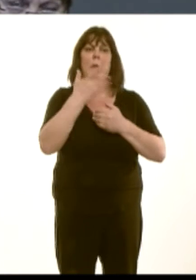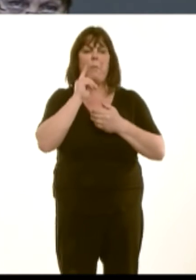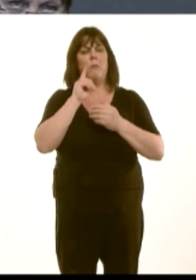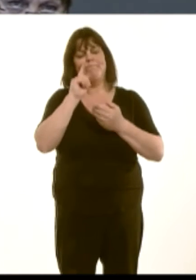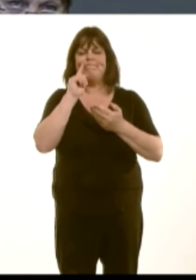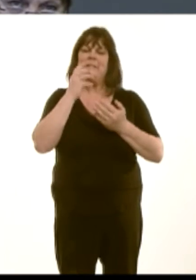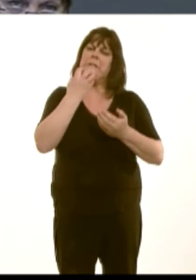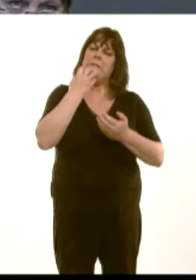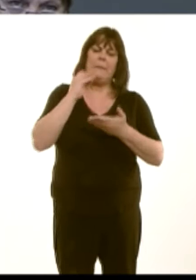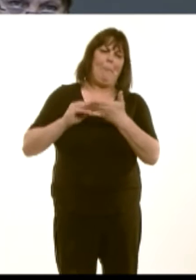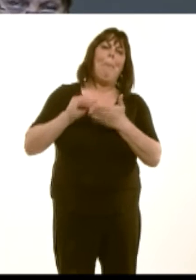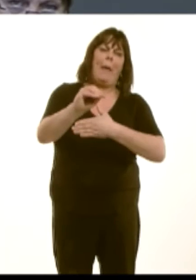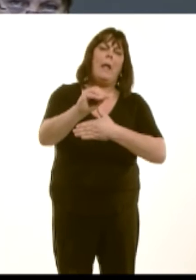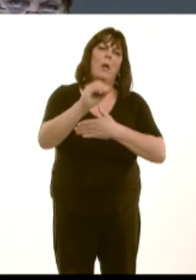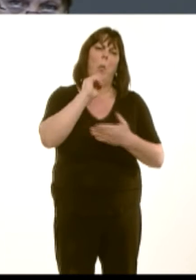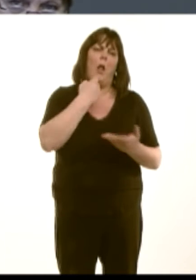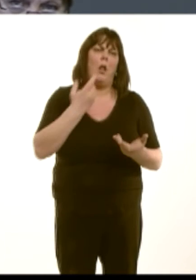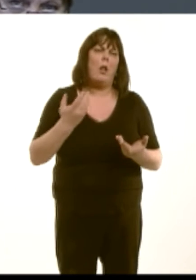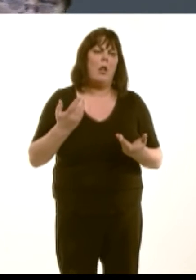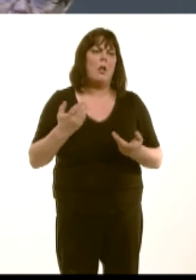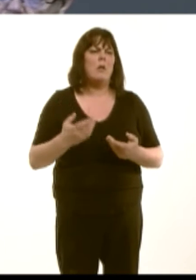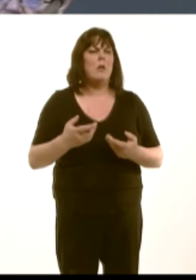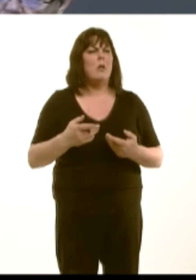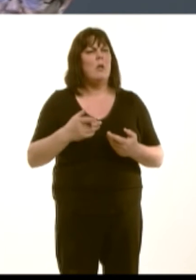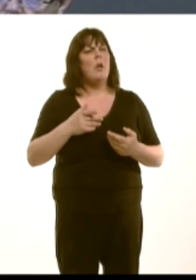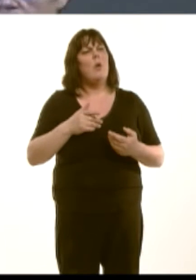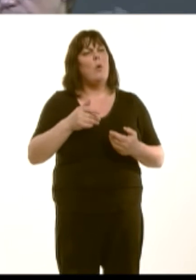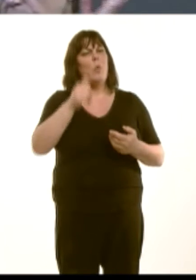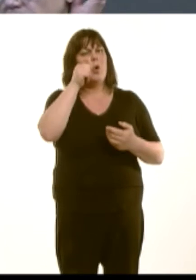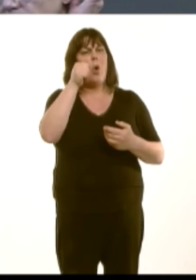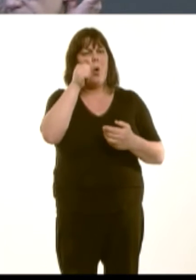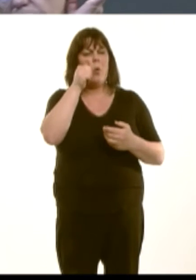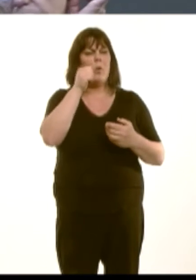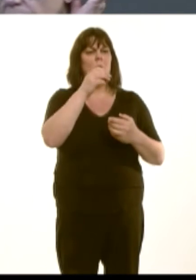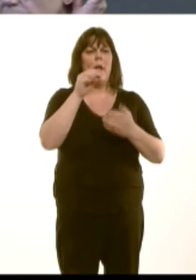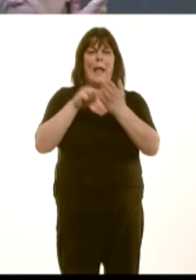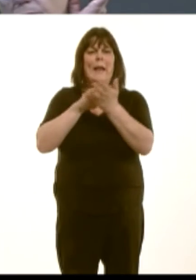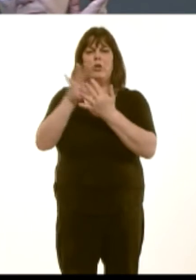Is it not the case that while there is open privatisation of the NHS in England, there